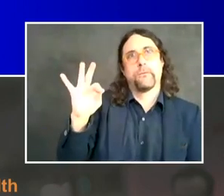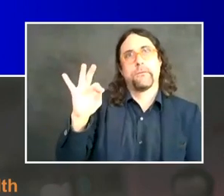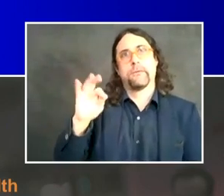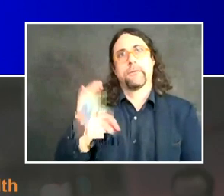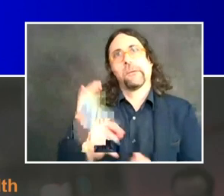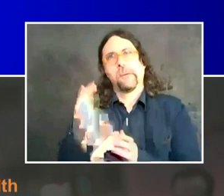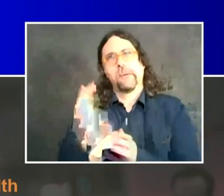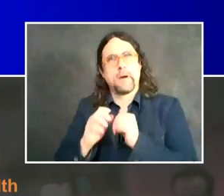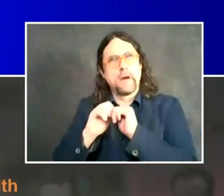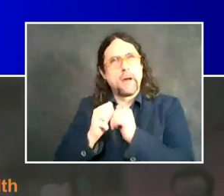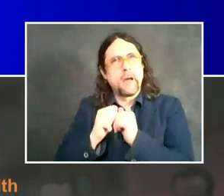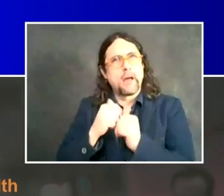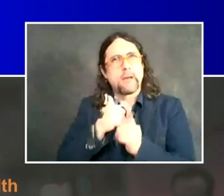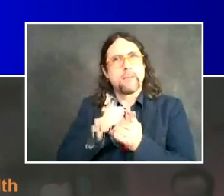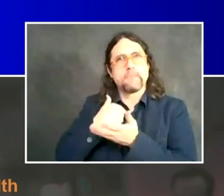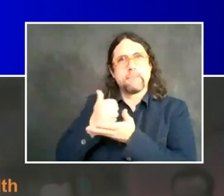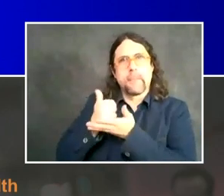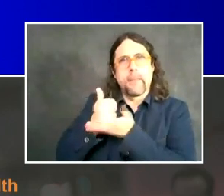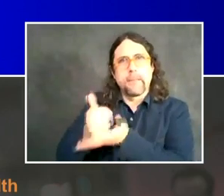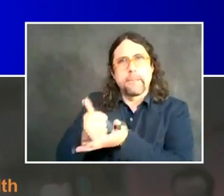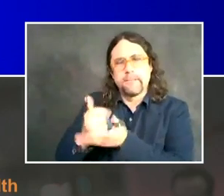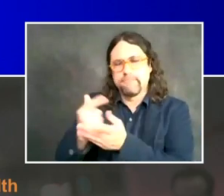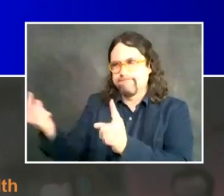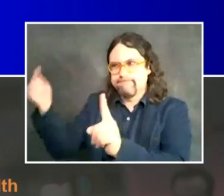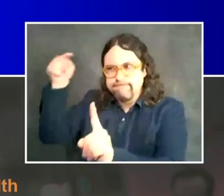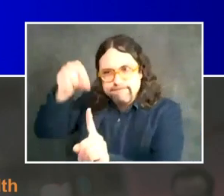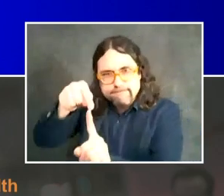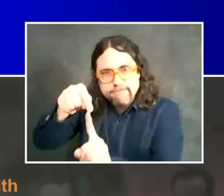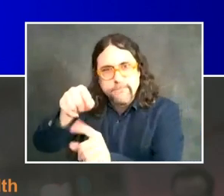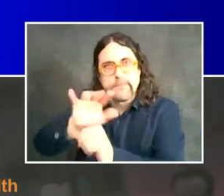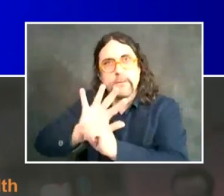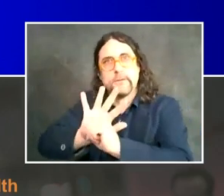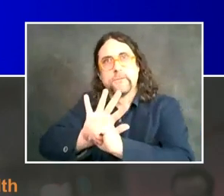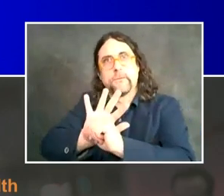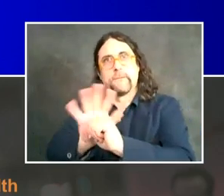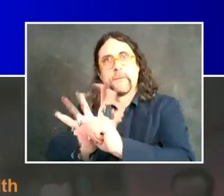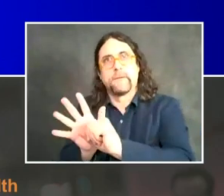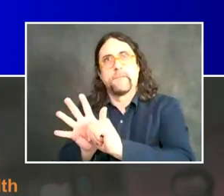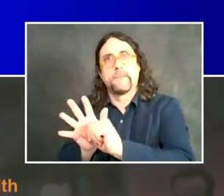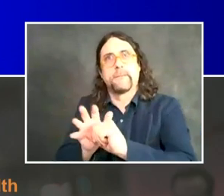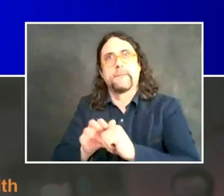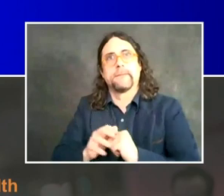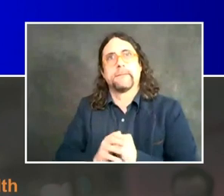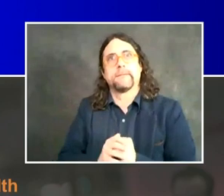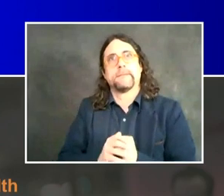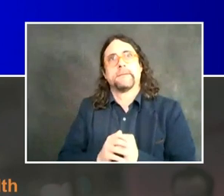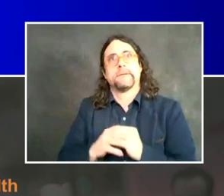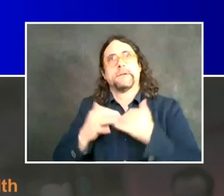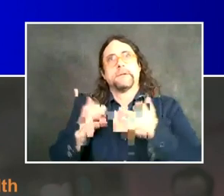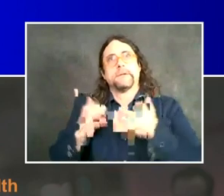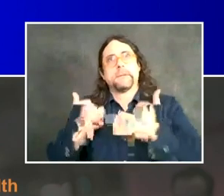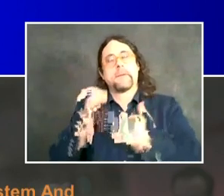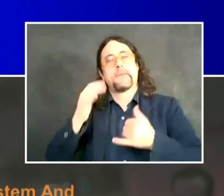UNIQUE INSIGHT INTO HOW TO HELP THOSE WHO PROVIDE CARE IN THIS